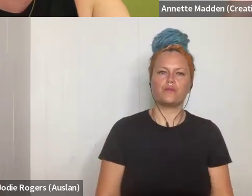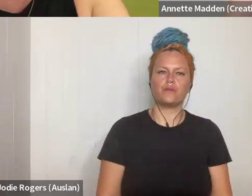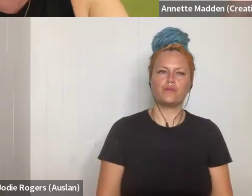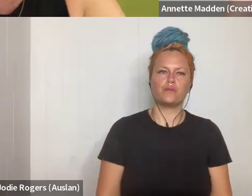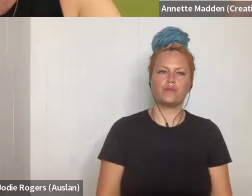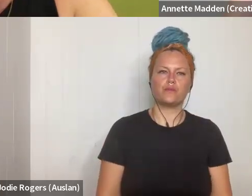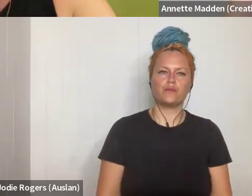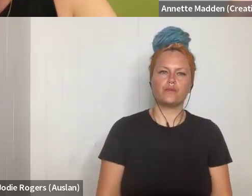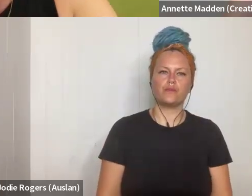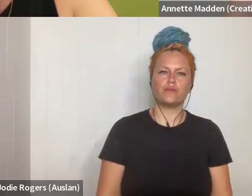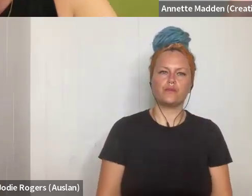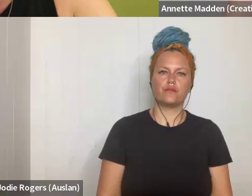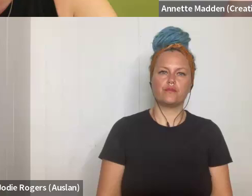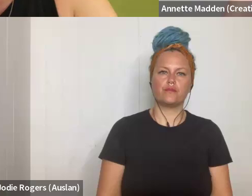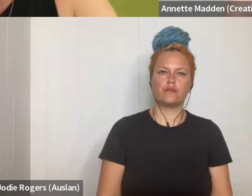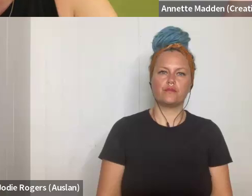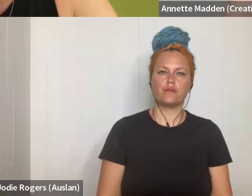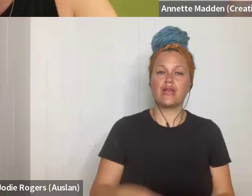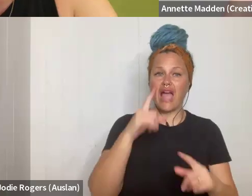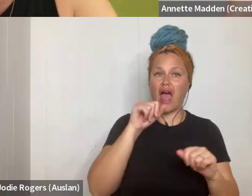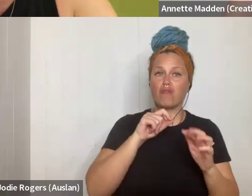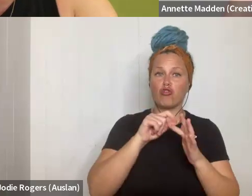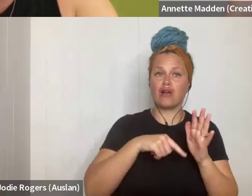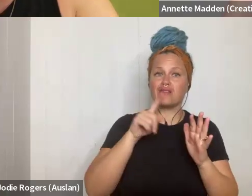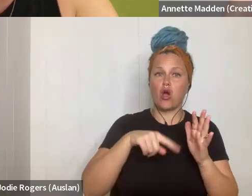That Excel template is also a downloadable document